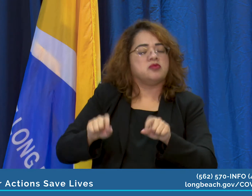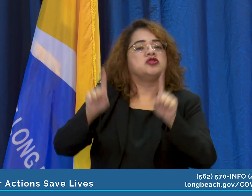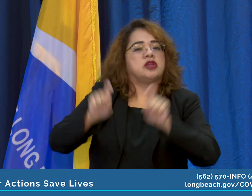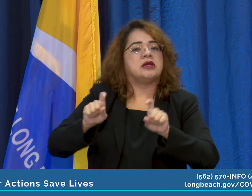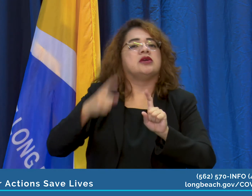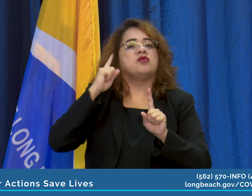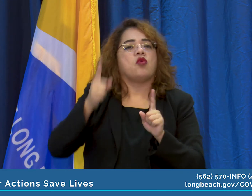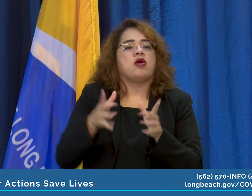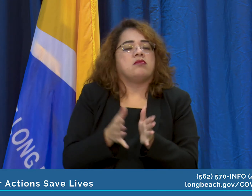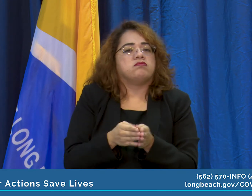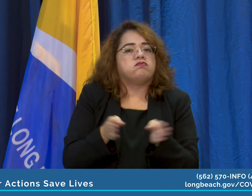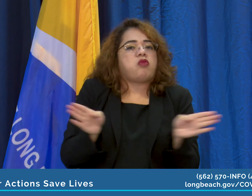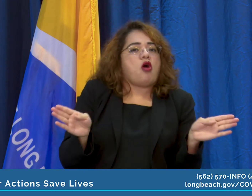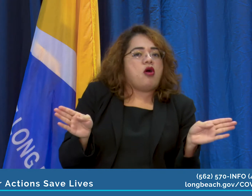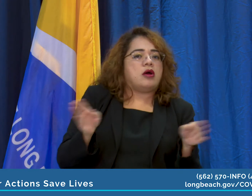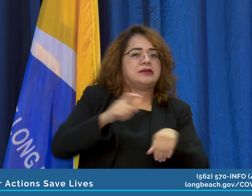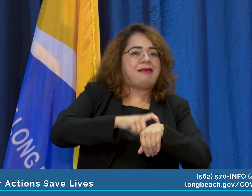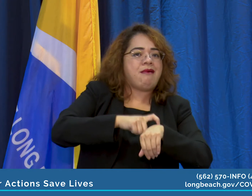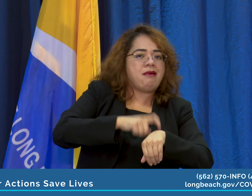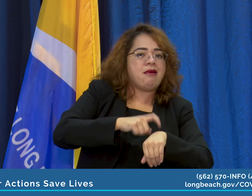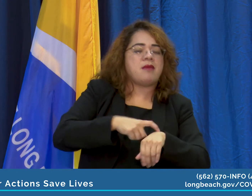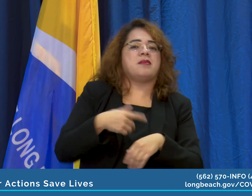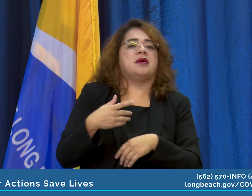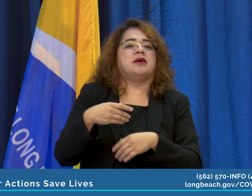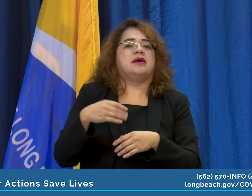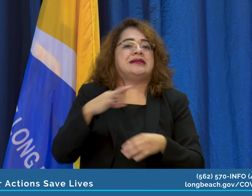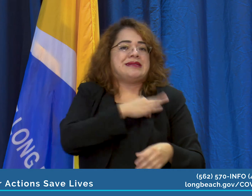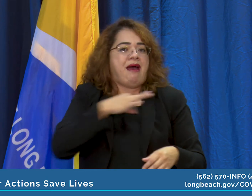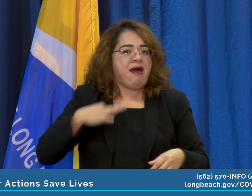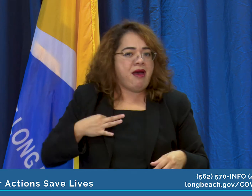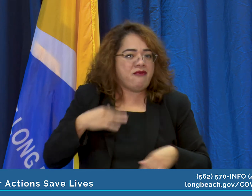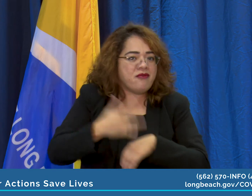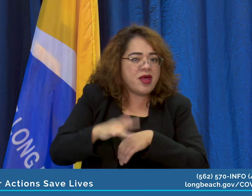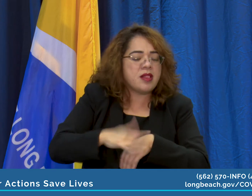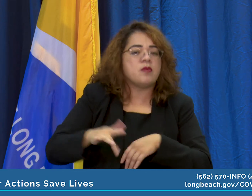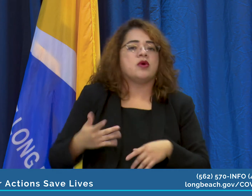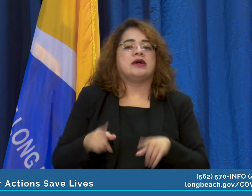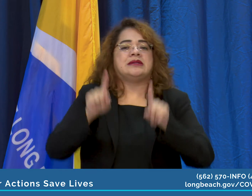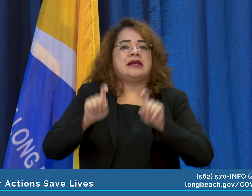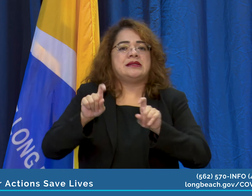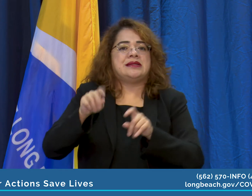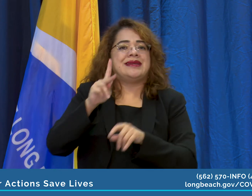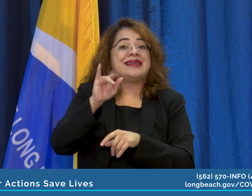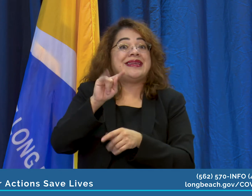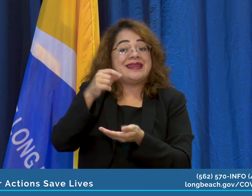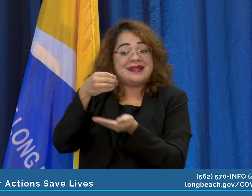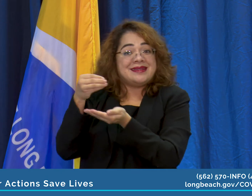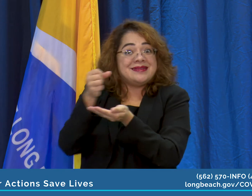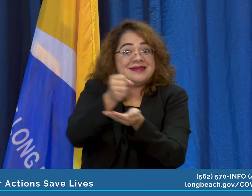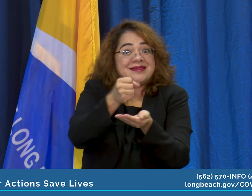ability. we have you know sufficient staff as well as testing kits to be able to to meet the need